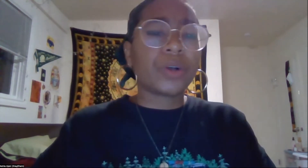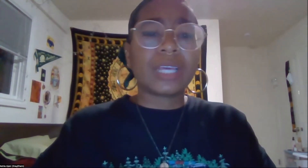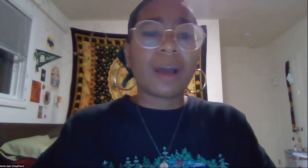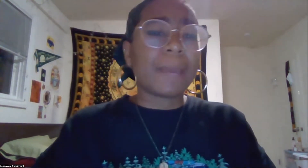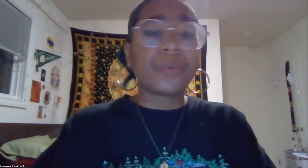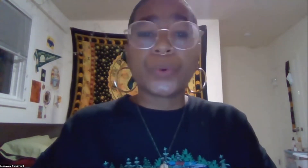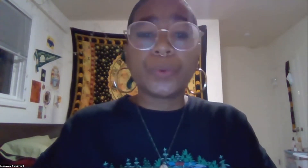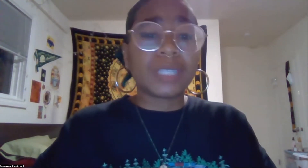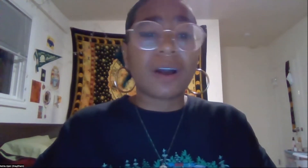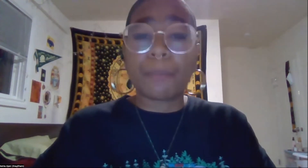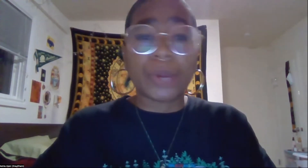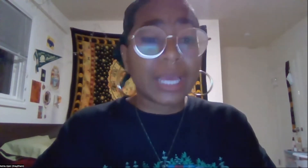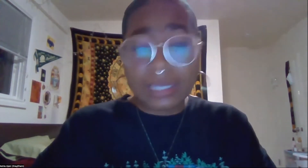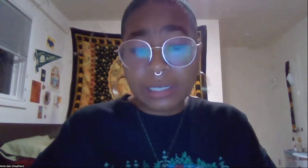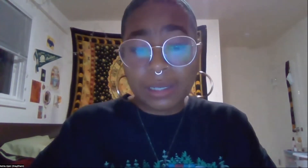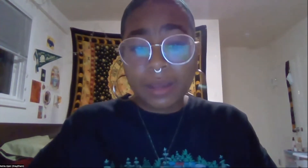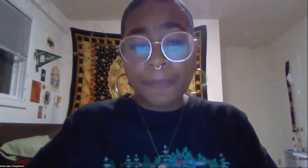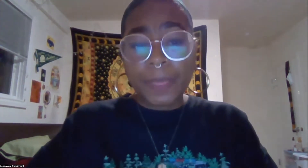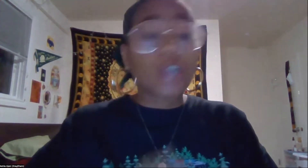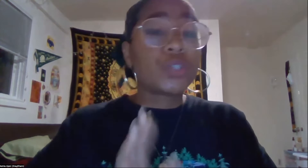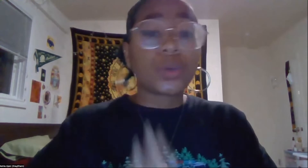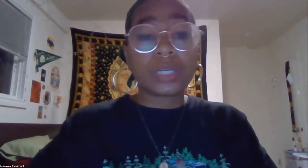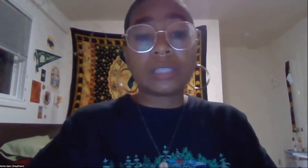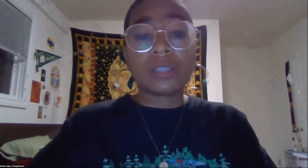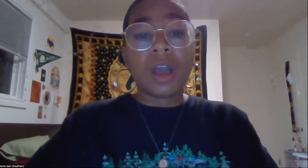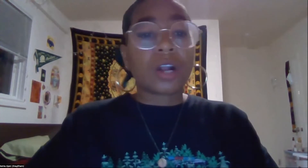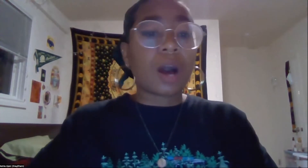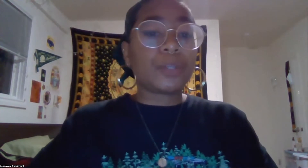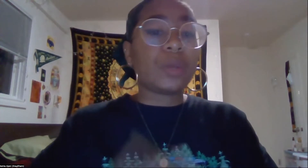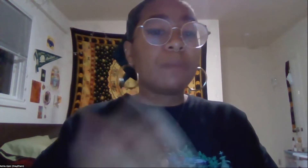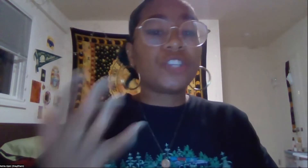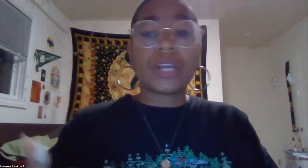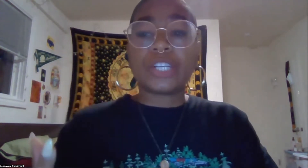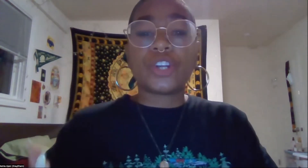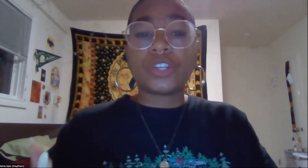cannot make room to comprehend. Our stories are caught between missionary church